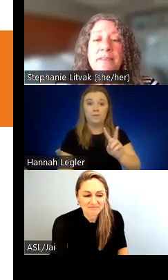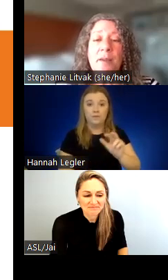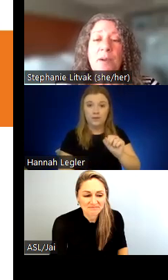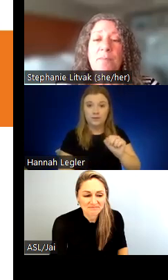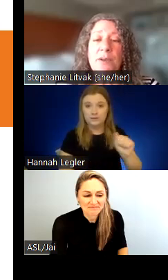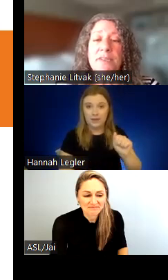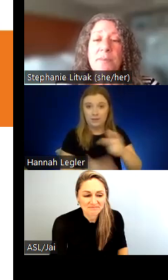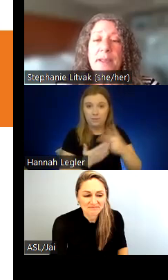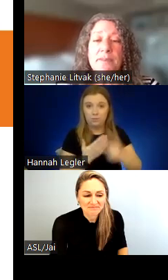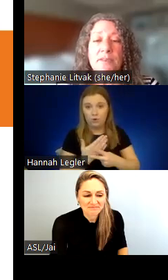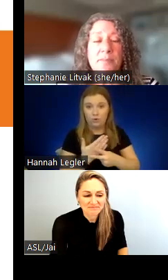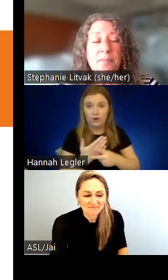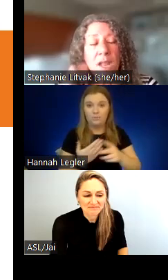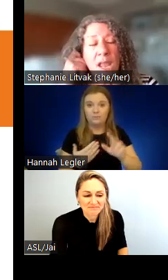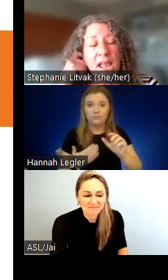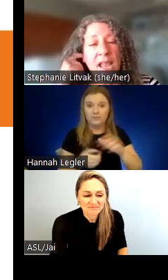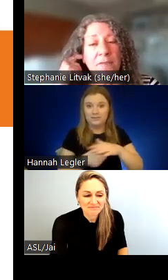this number of participants.